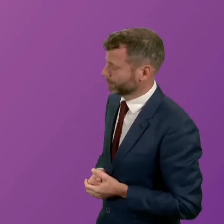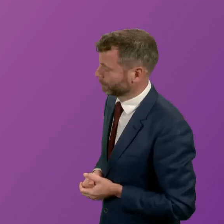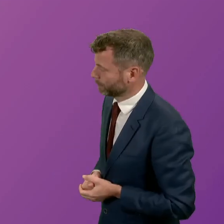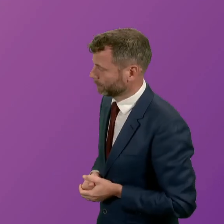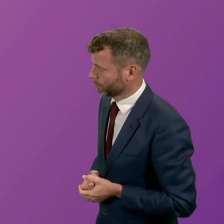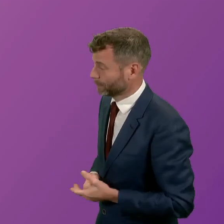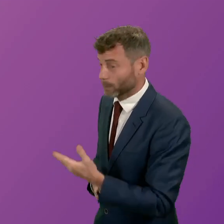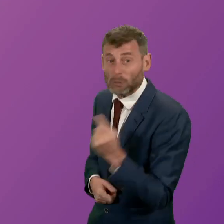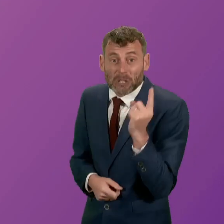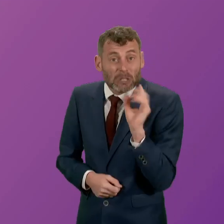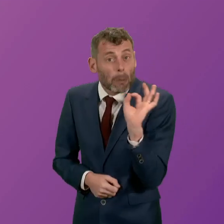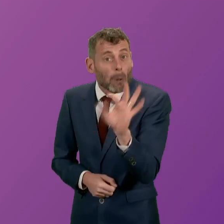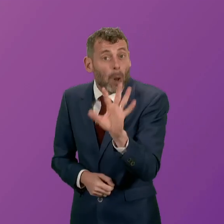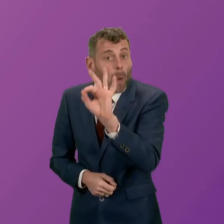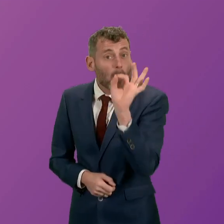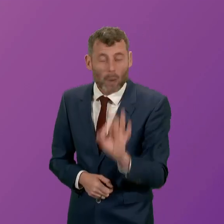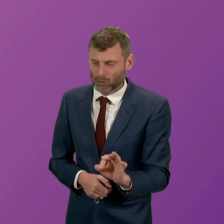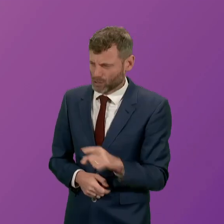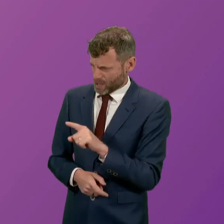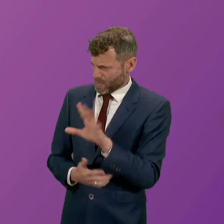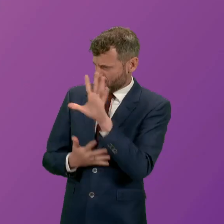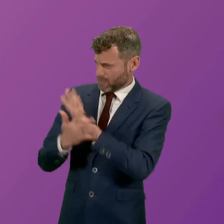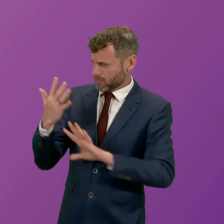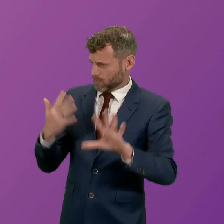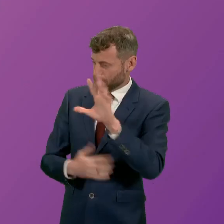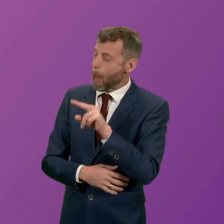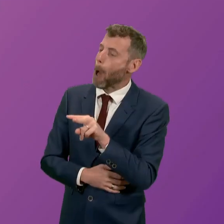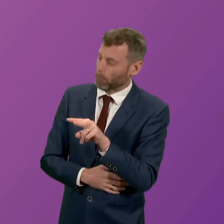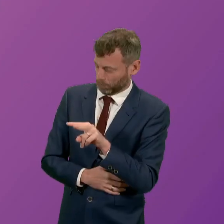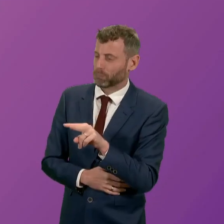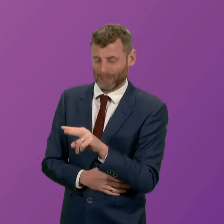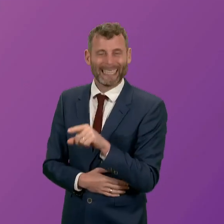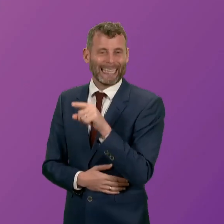It was a simple question, but I am not surprised that John Swinney is not prepared to come clean about what he thought